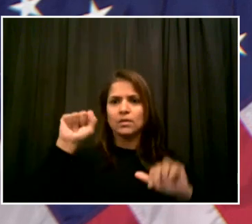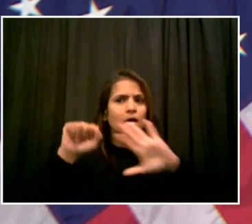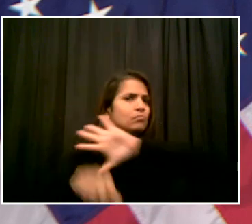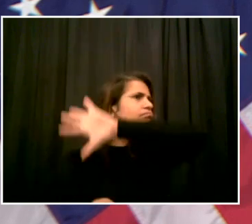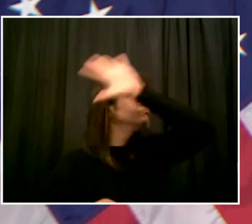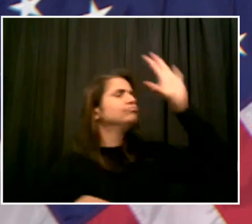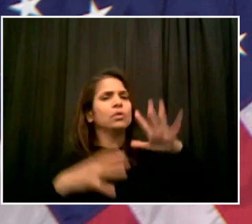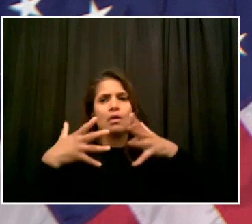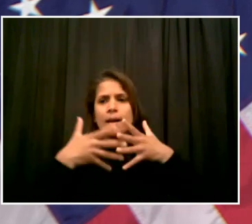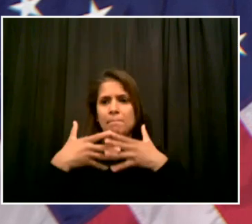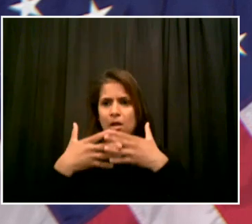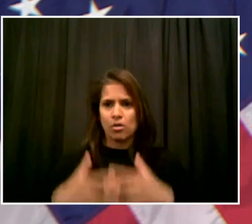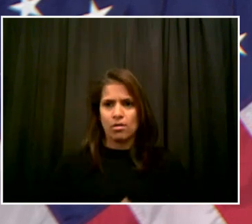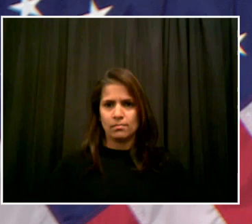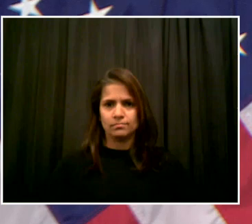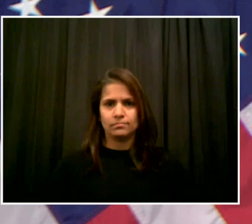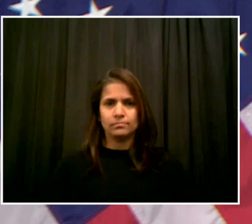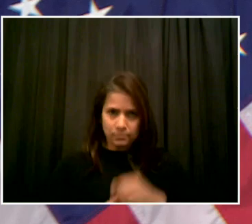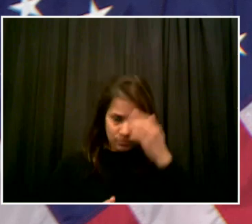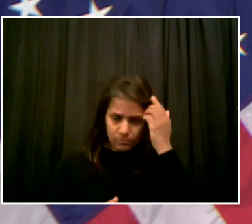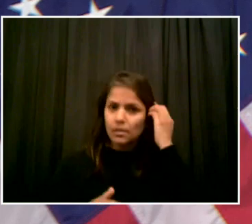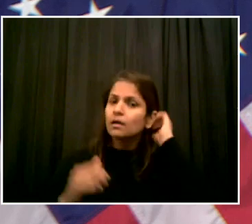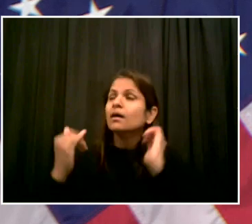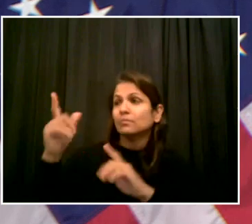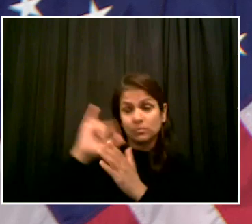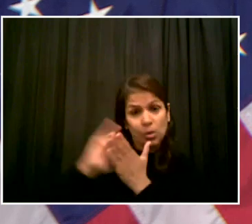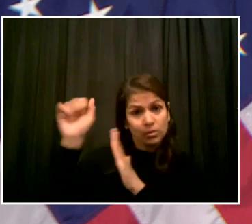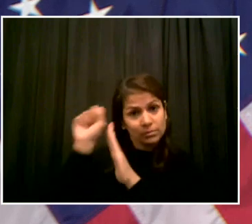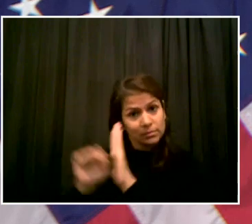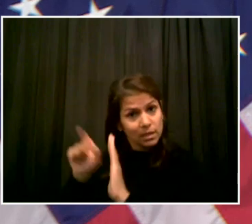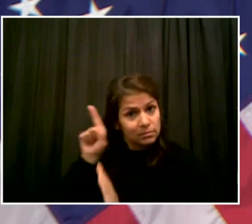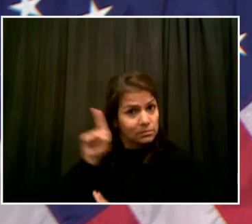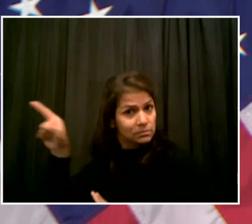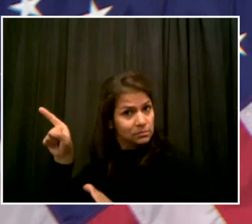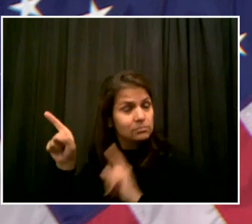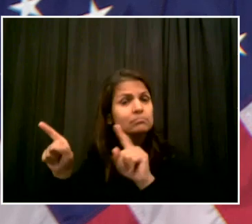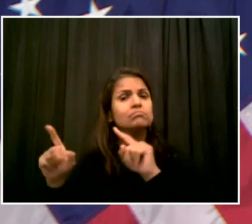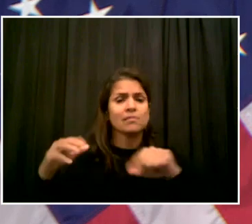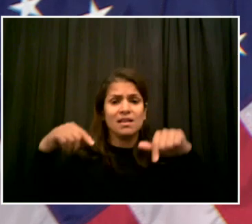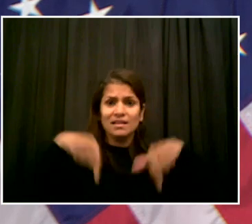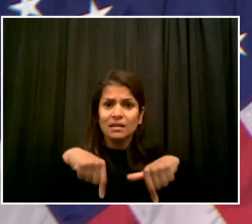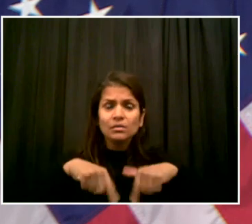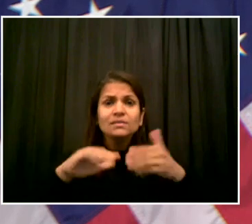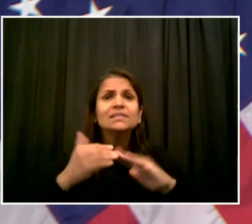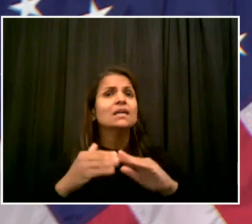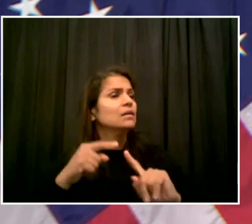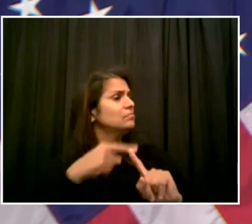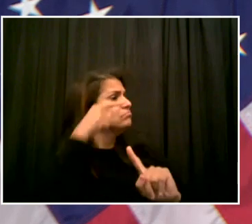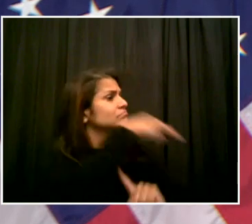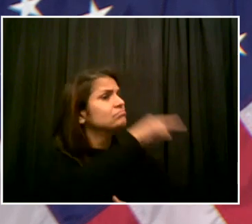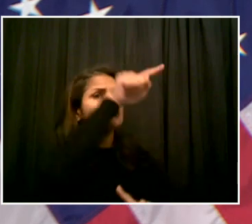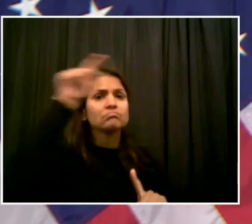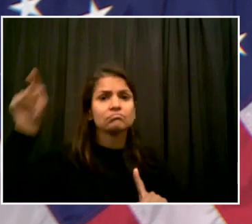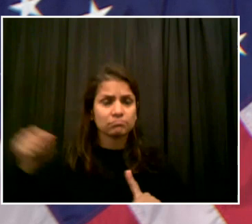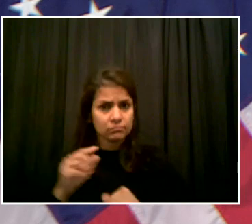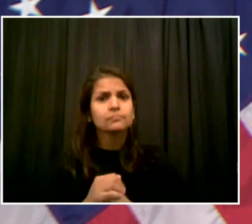DISTURBANCES THROUGHOUT NEW YORK STATE YESTERDAY FROM BUFFALO TO ALBANY TO THE SUBURBS AND